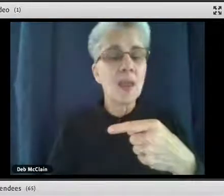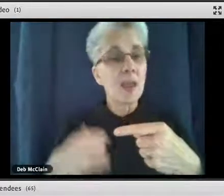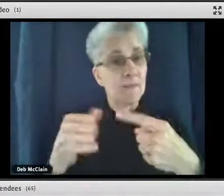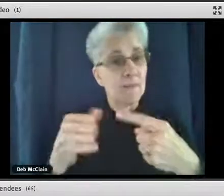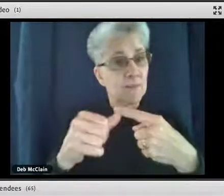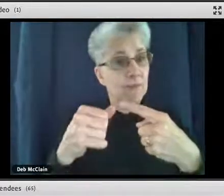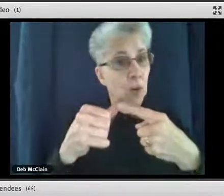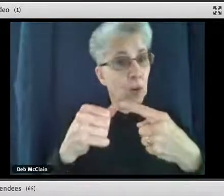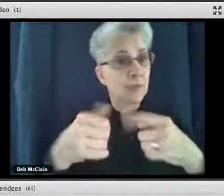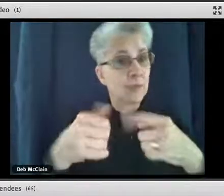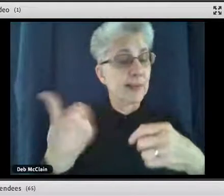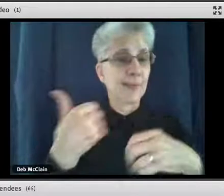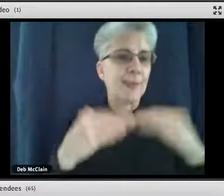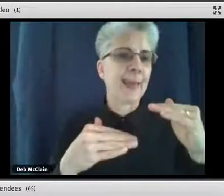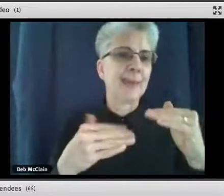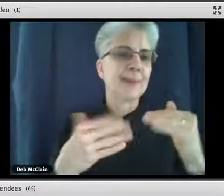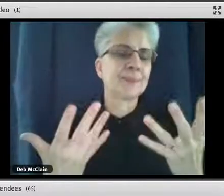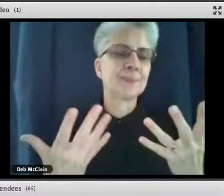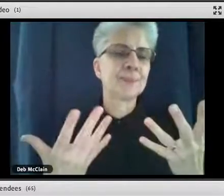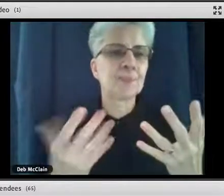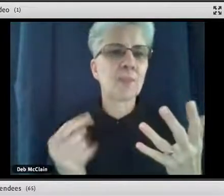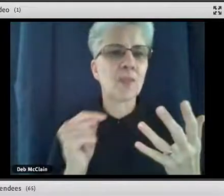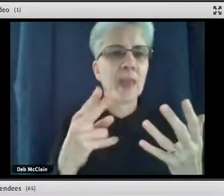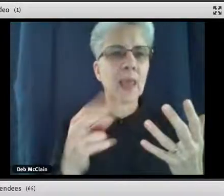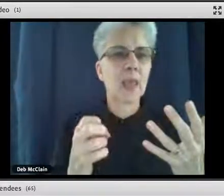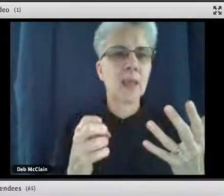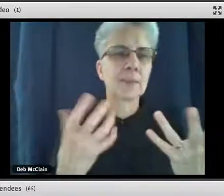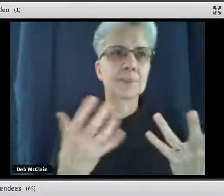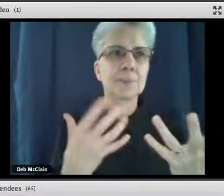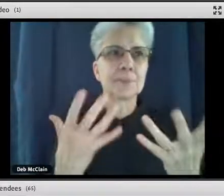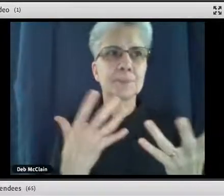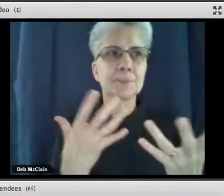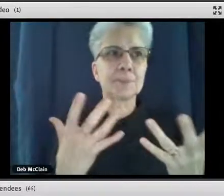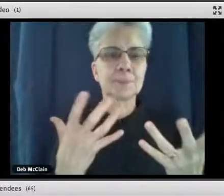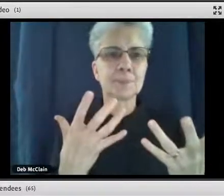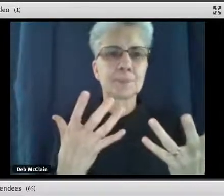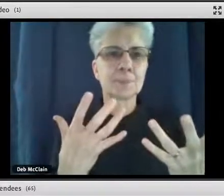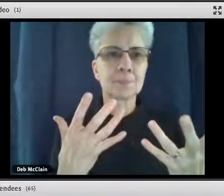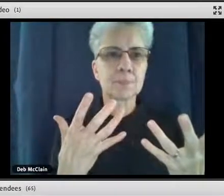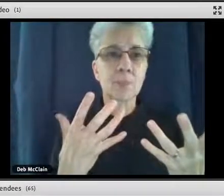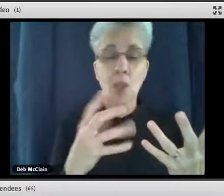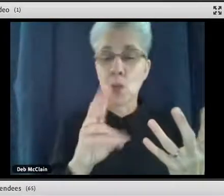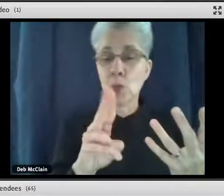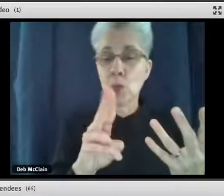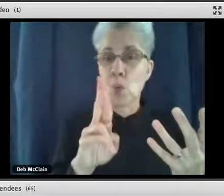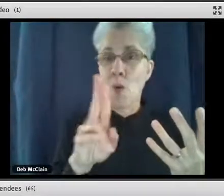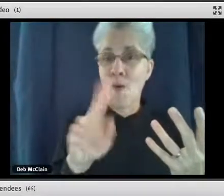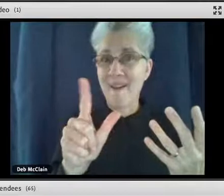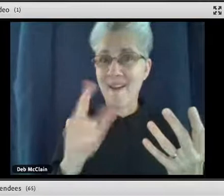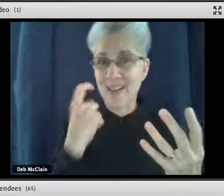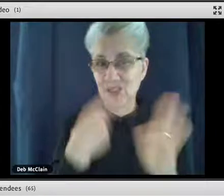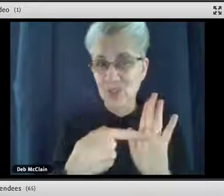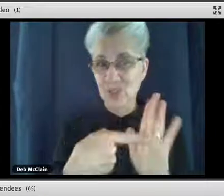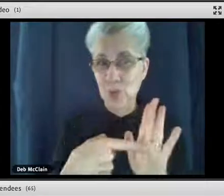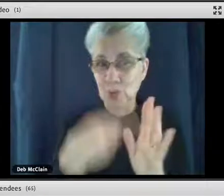So first of all, other than the... that URL that I just gave you